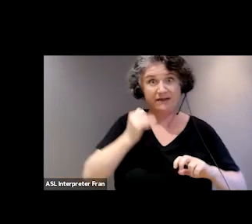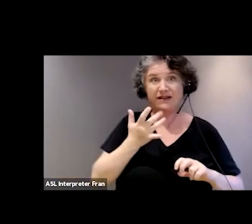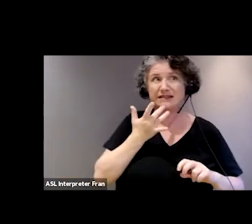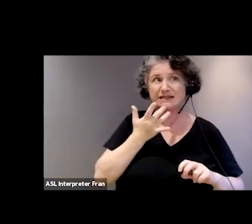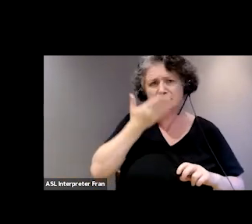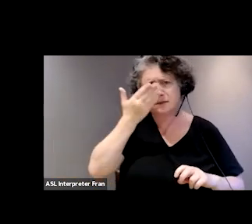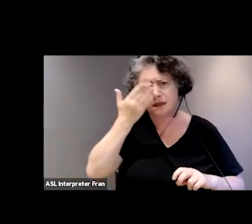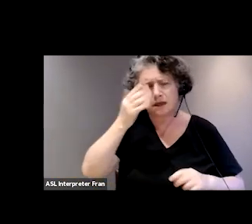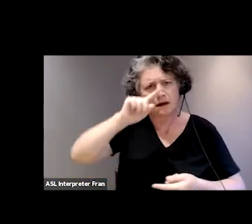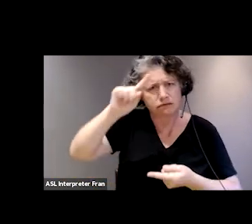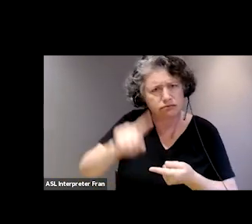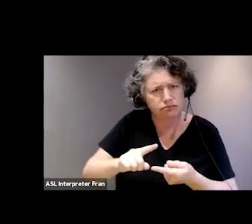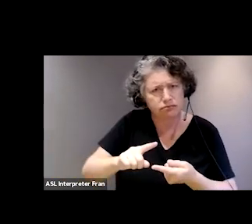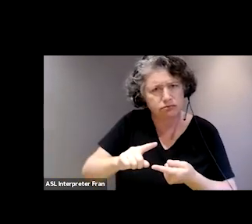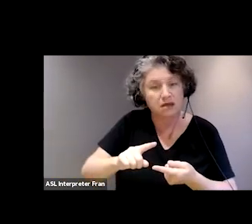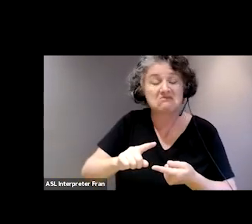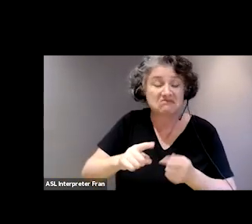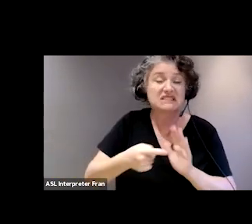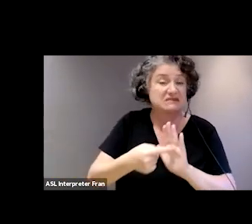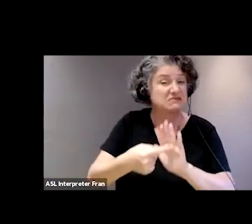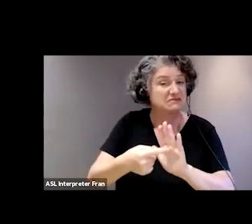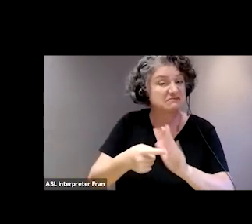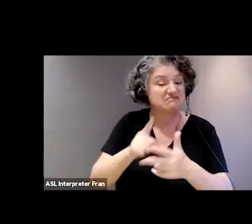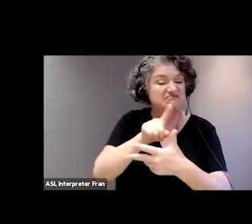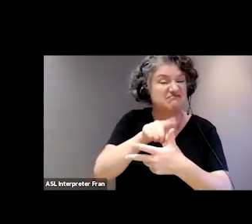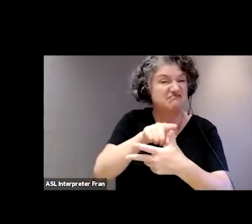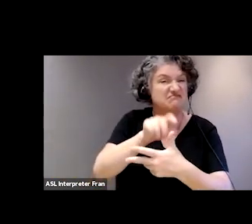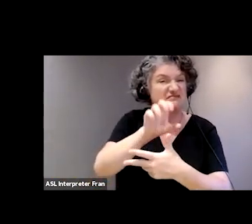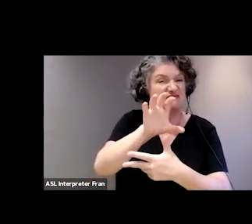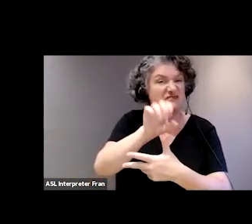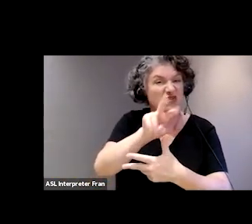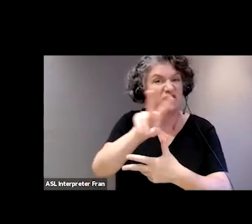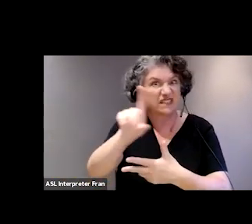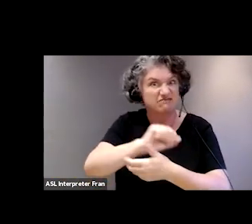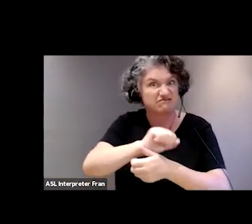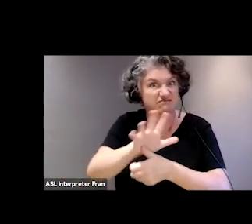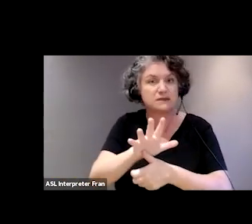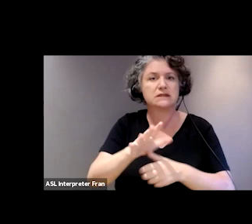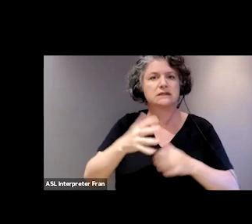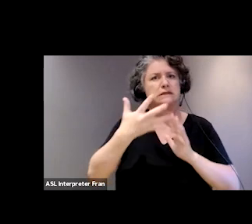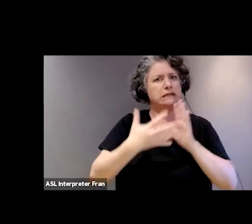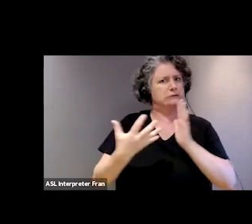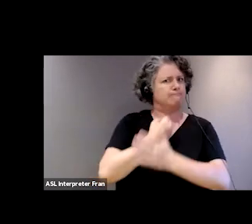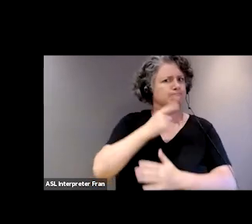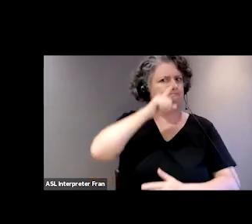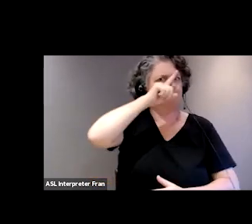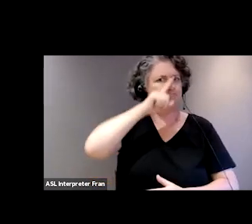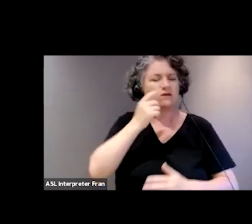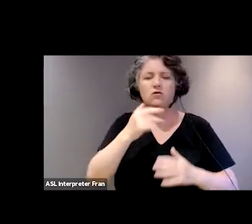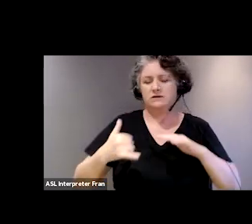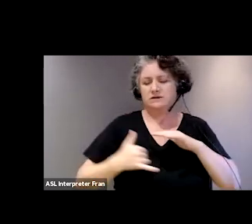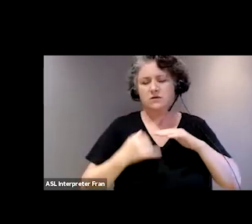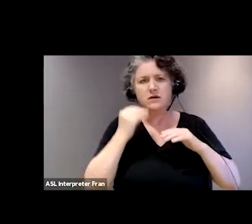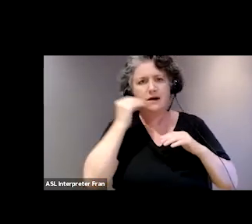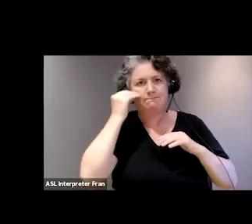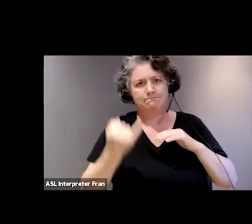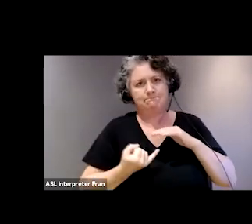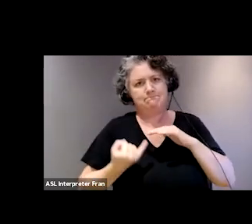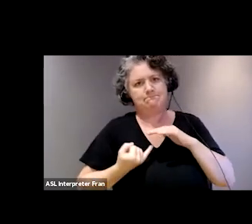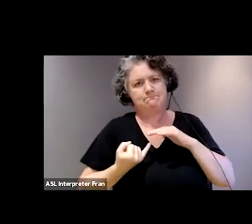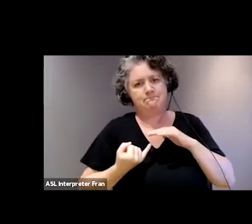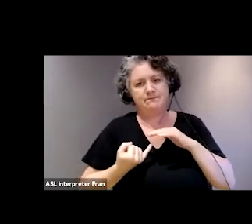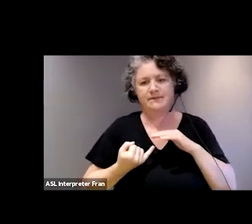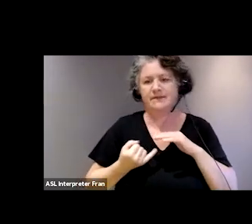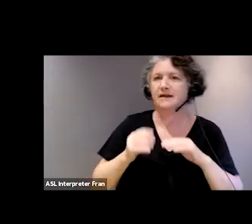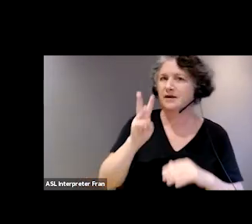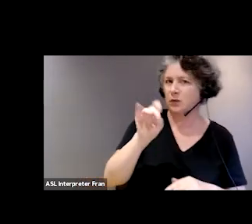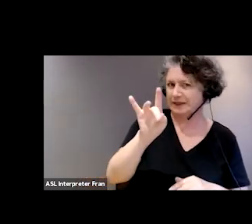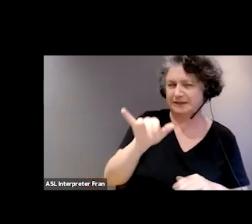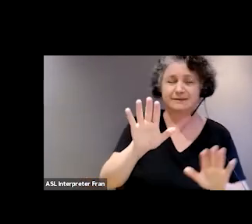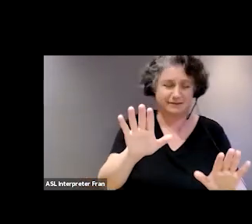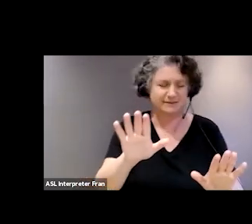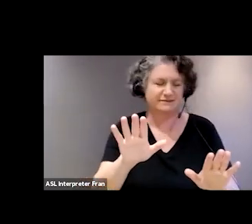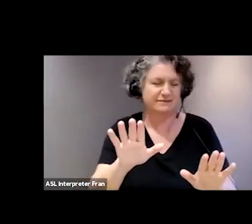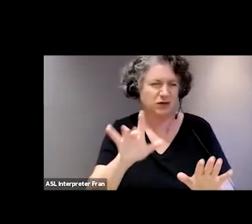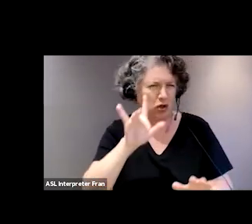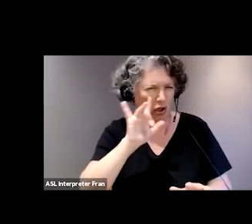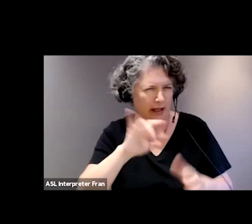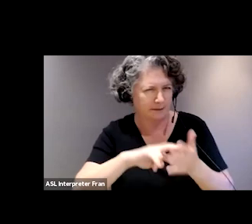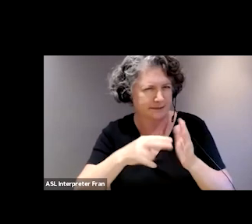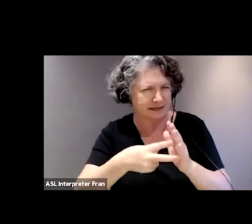taste and cold and flu, I think the hallmark of that decrease or the complete loss,